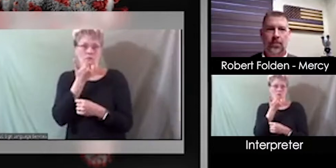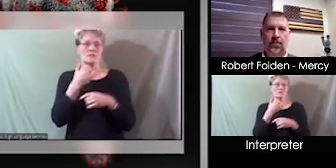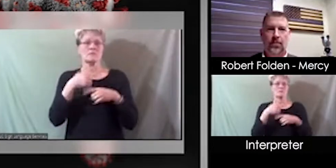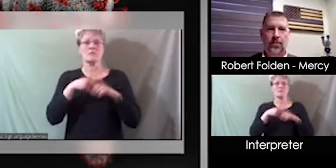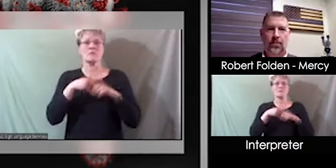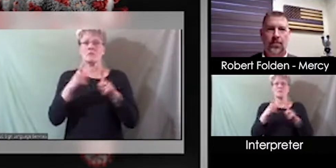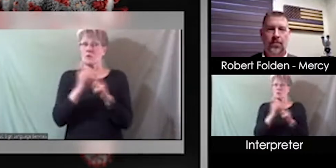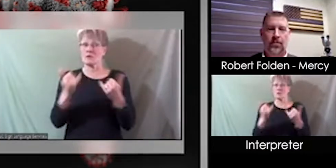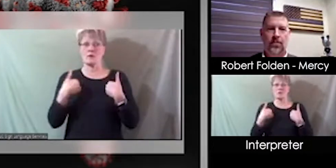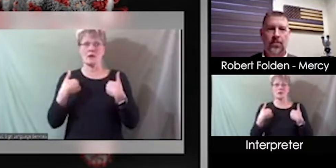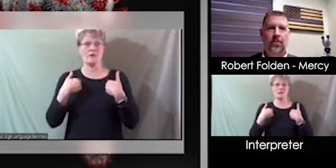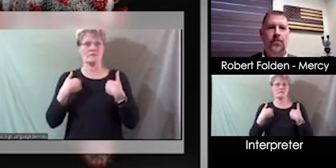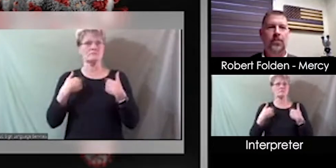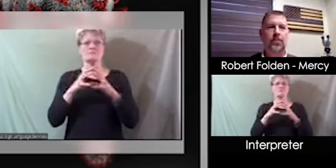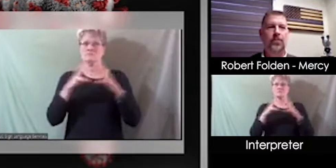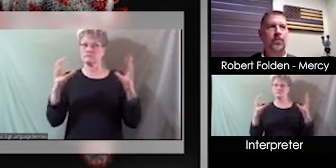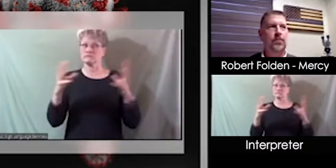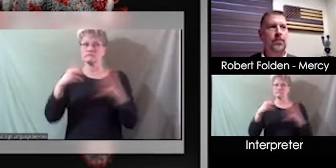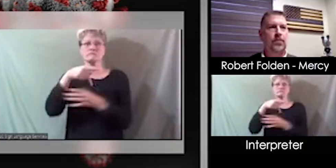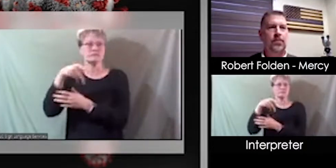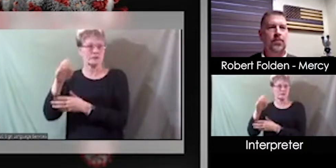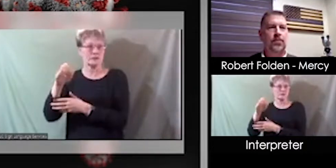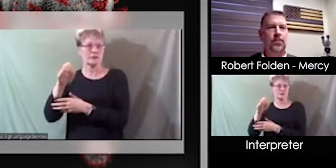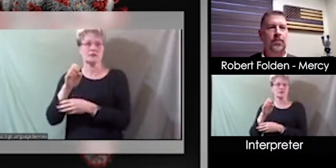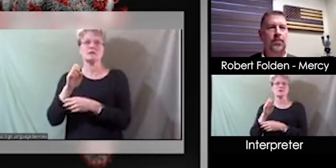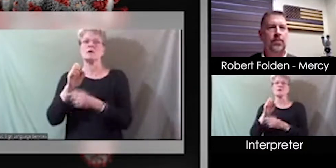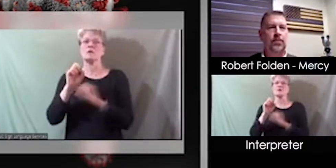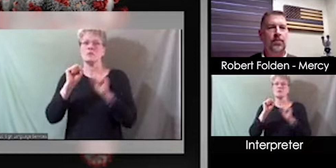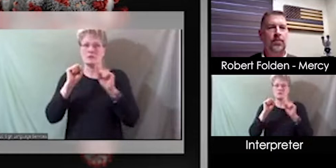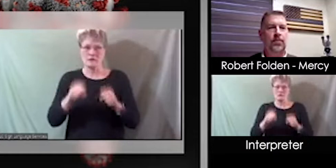and we can make sure that our staff are safe.